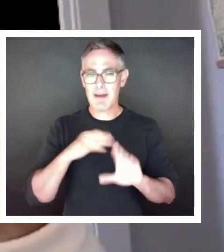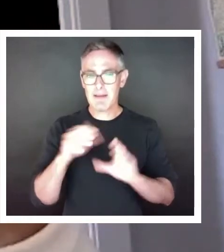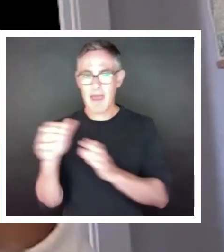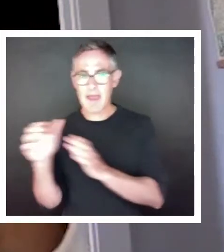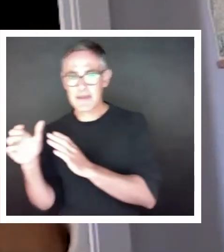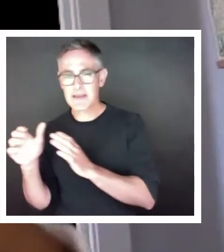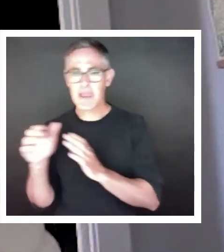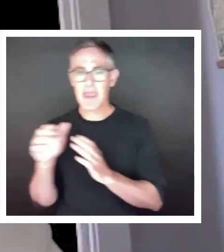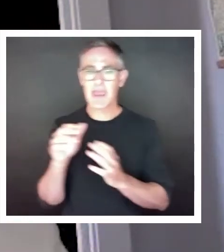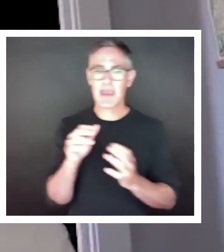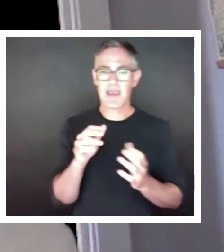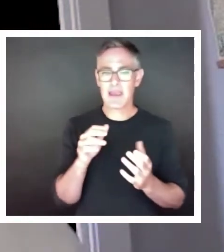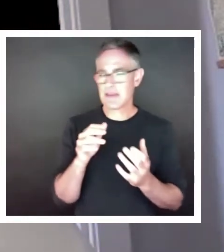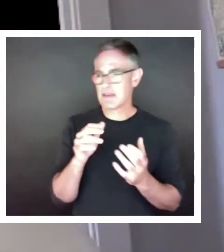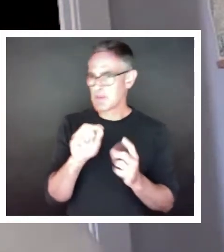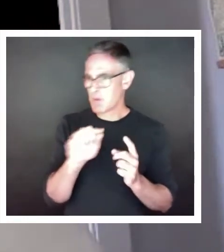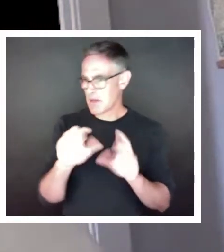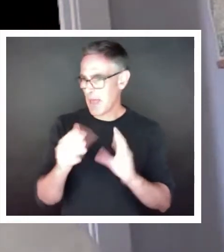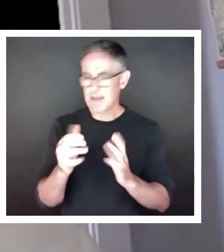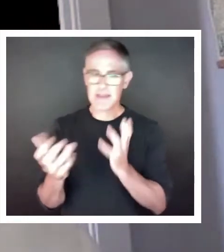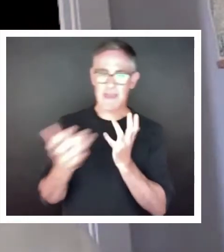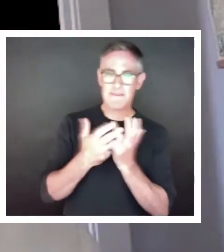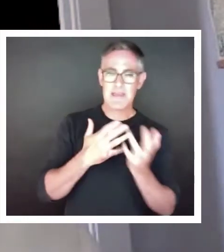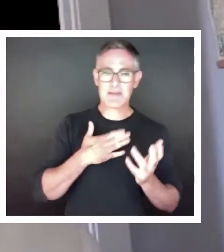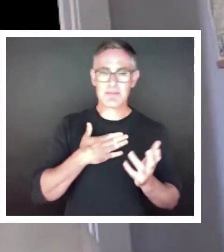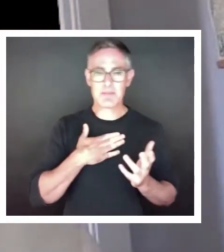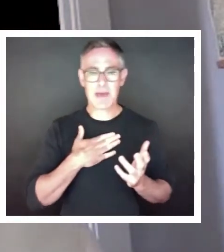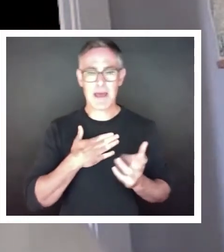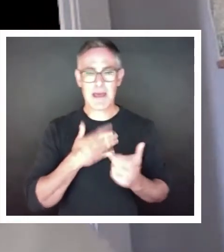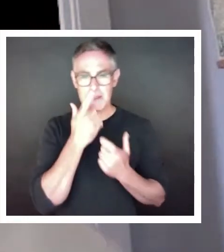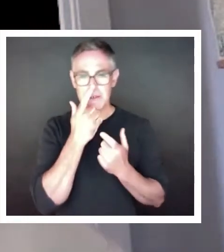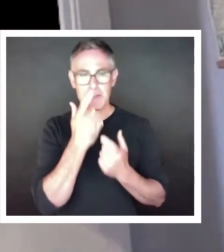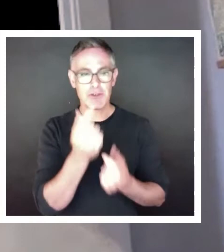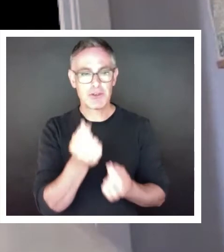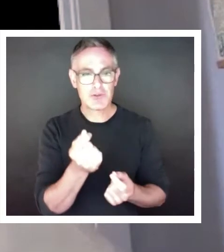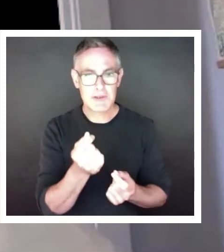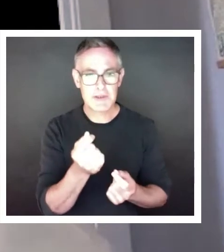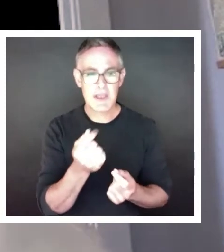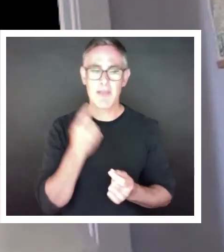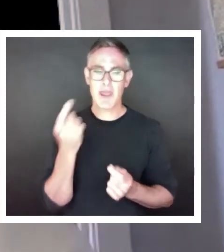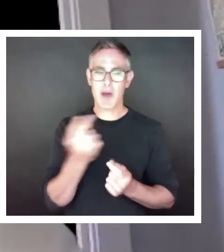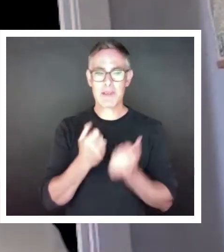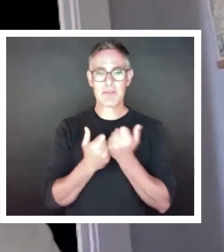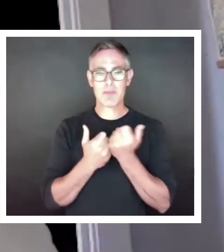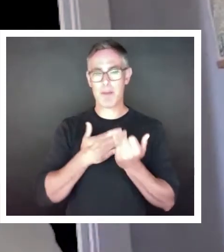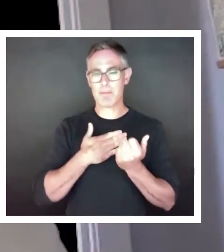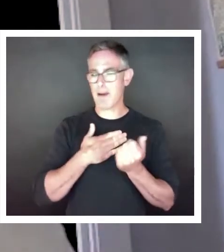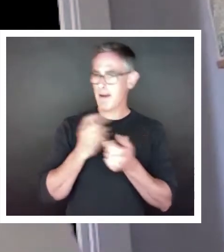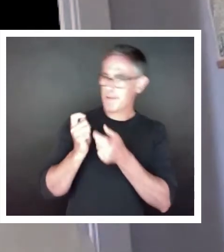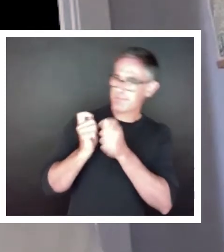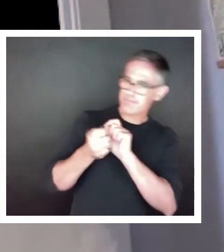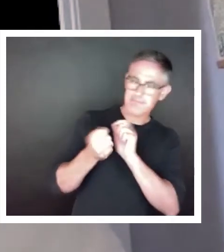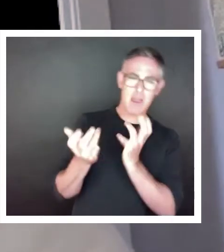with thermal and commendations. I would also like to think that at some point